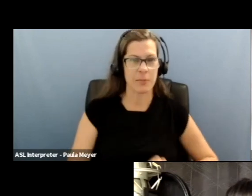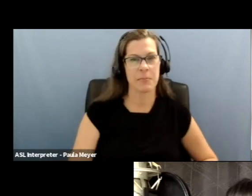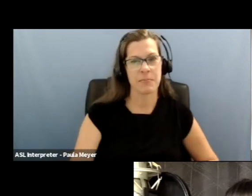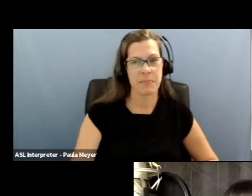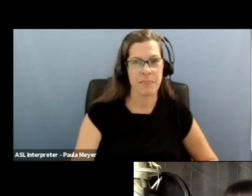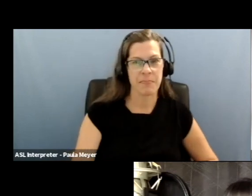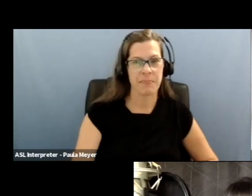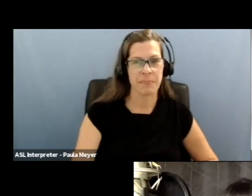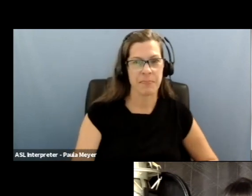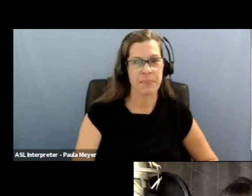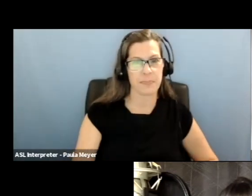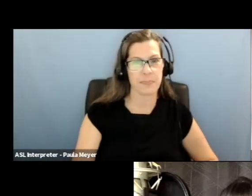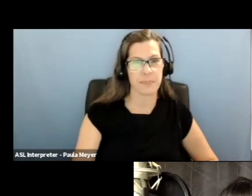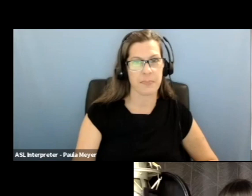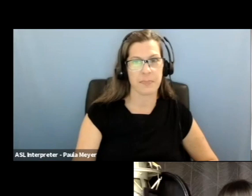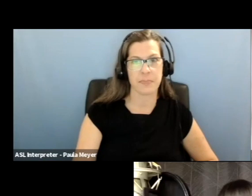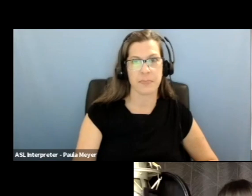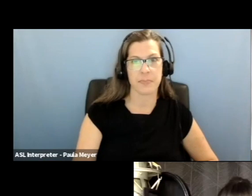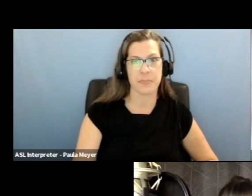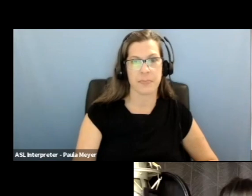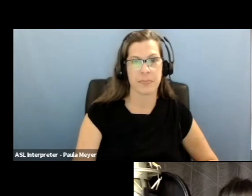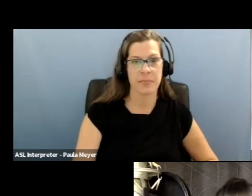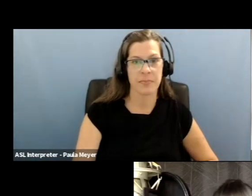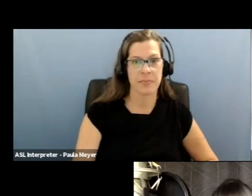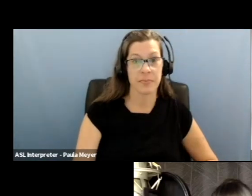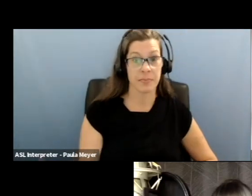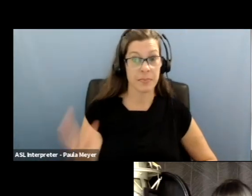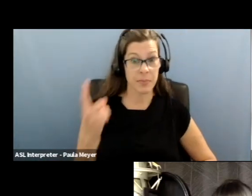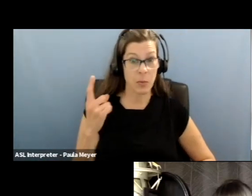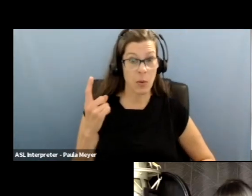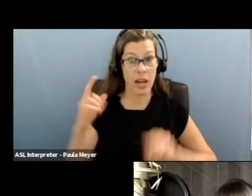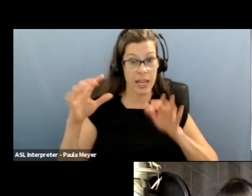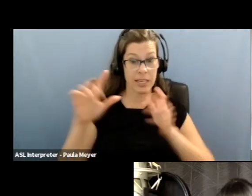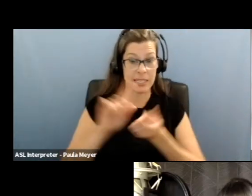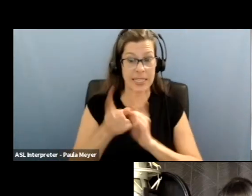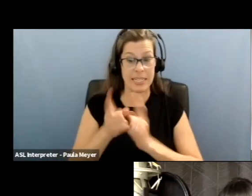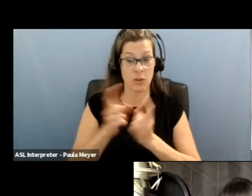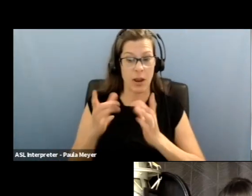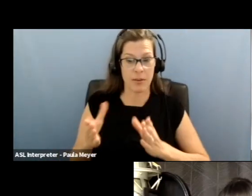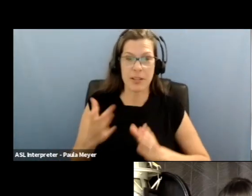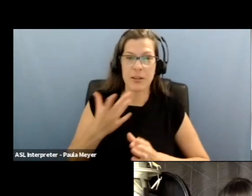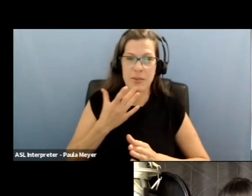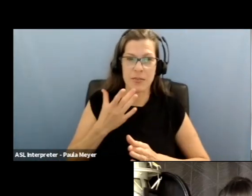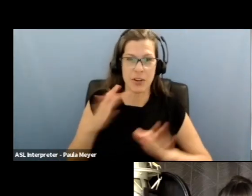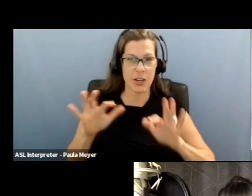But if you're just doing one describer, I really prefer the language interpretation option